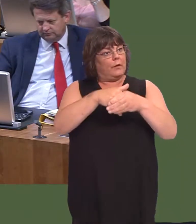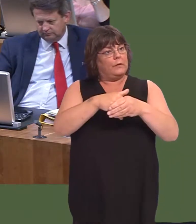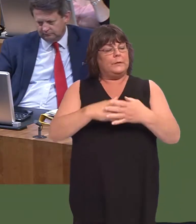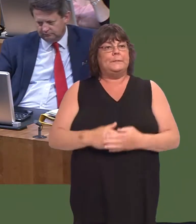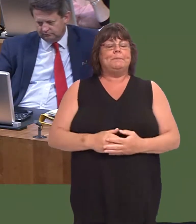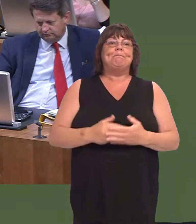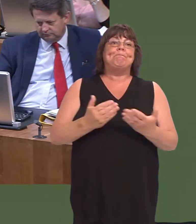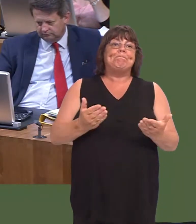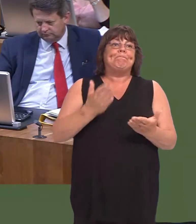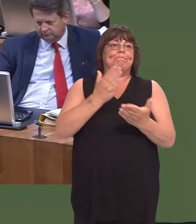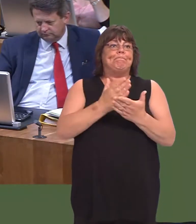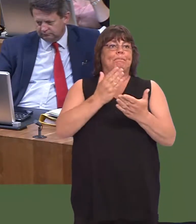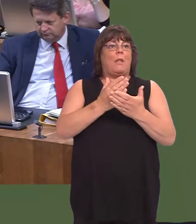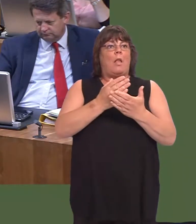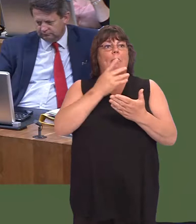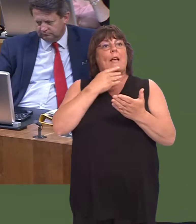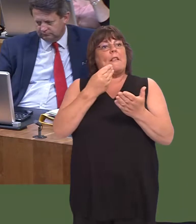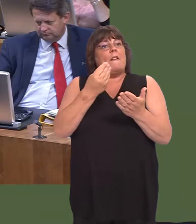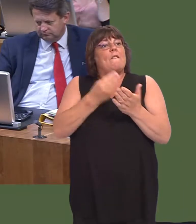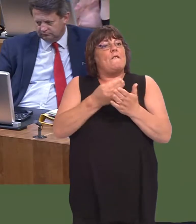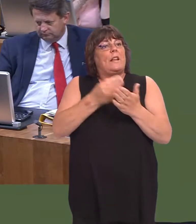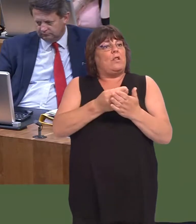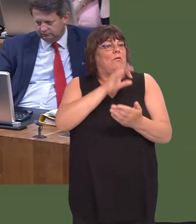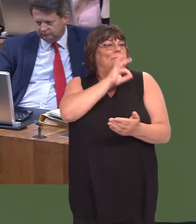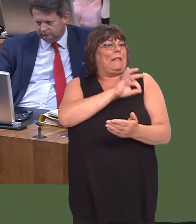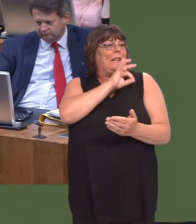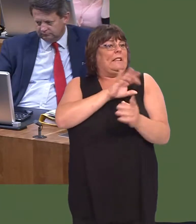The reality is that there is an inbuilt financial incentive for local authorities to recycle